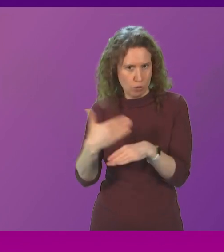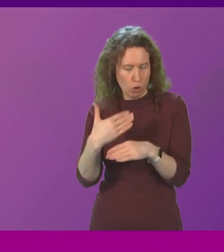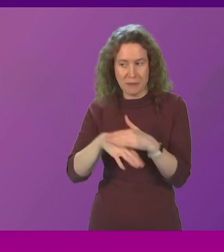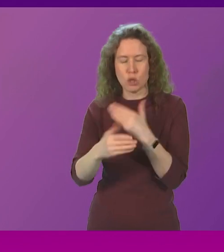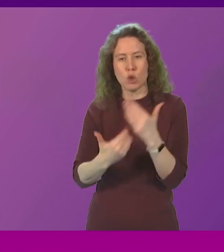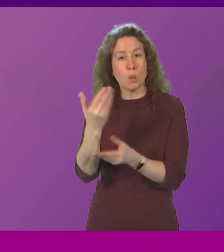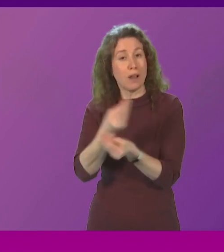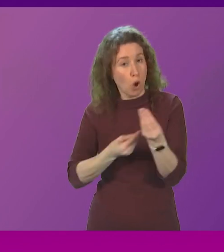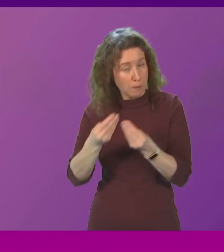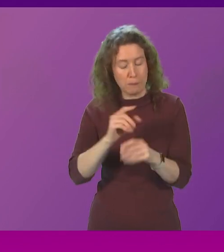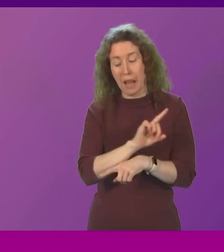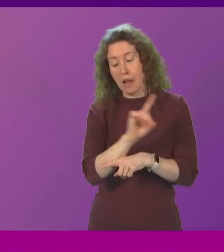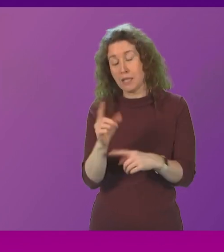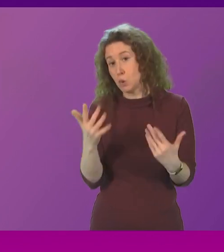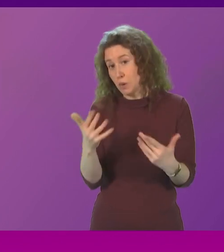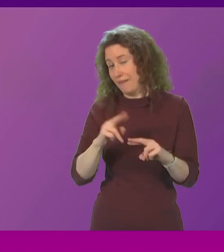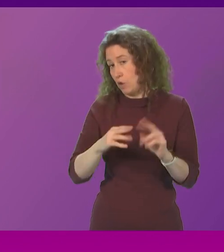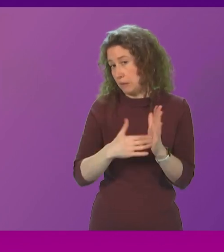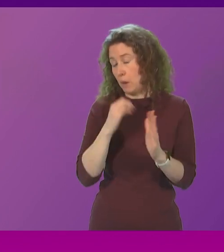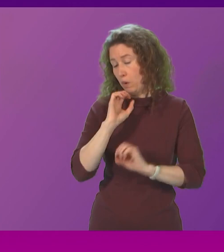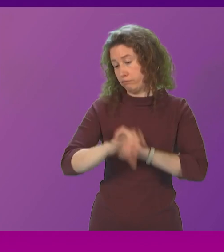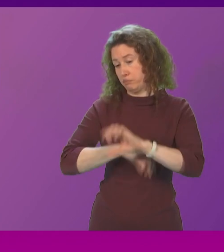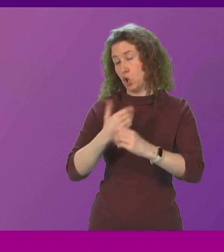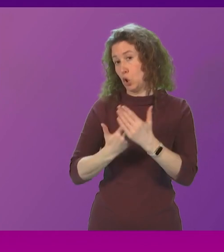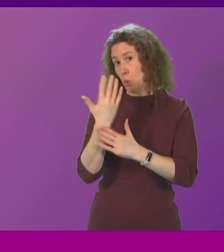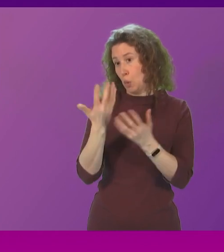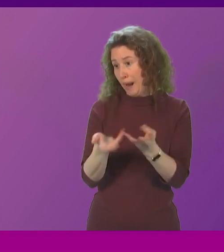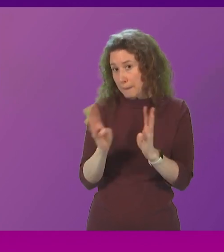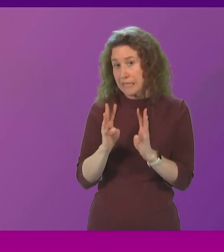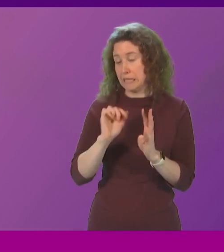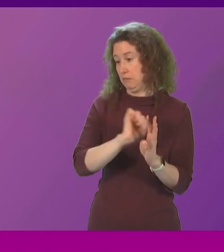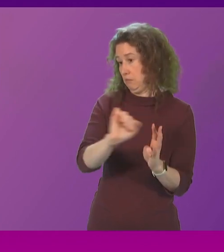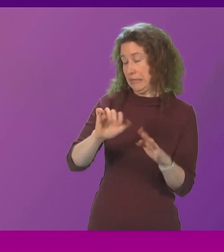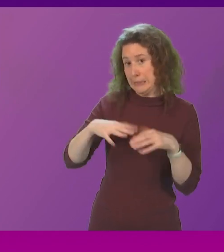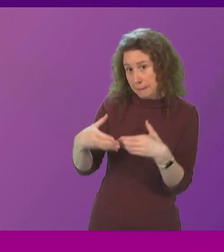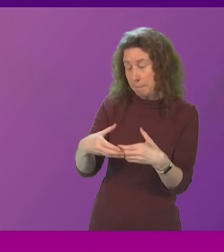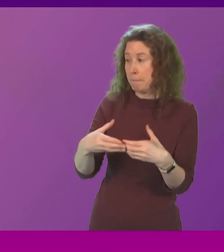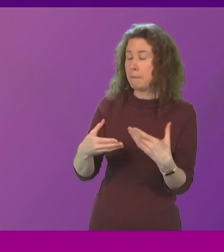Later today, the First Minister will set out his new Cabinet and ministerial team to the Parliament.